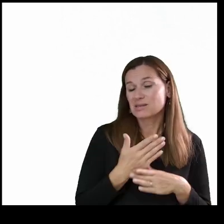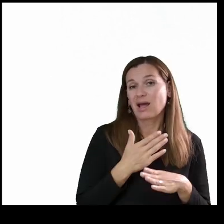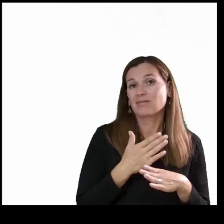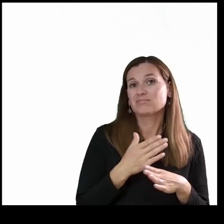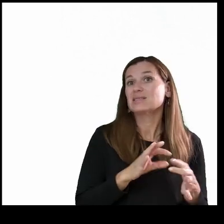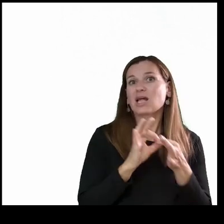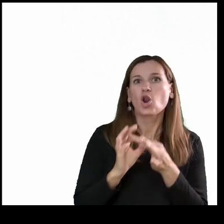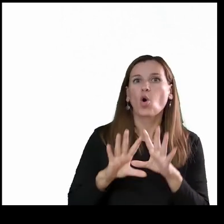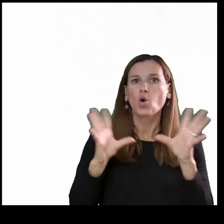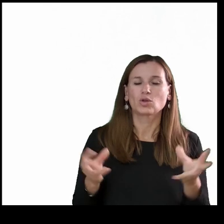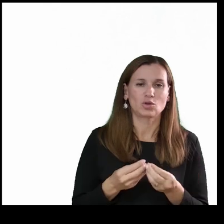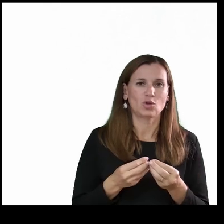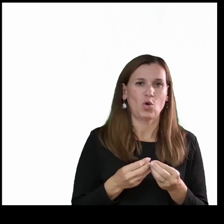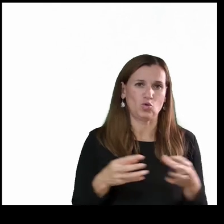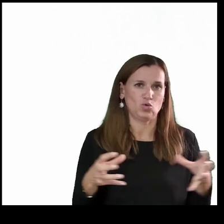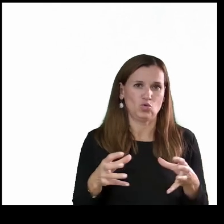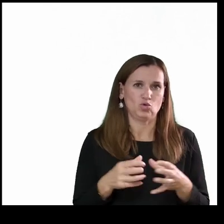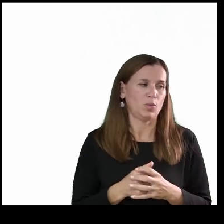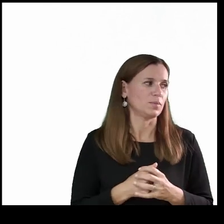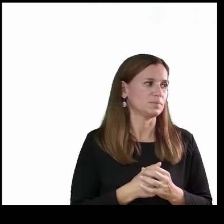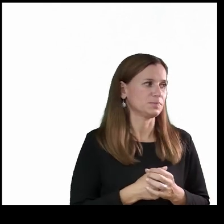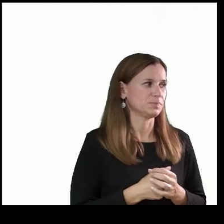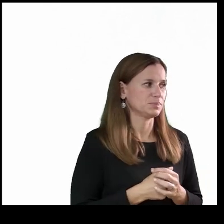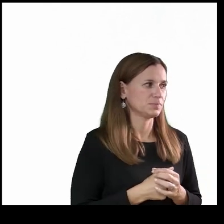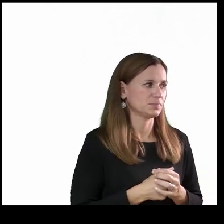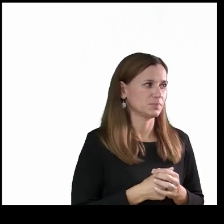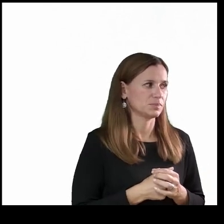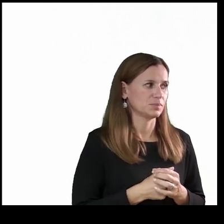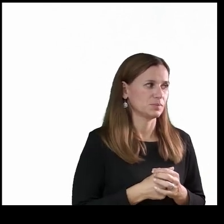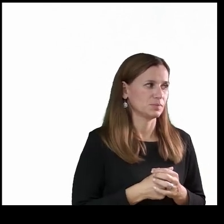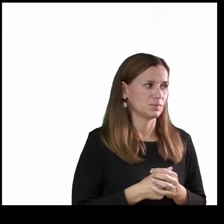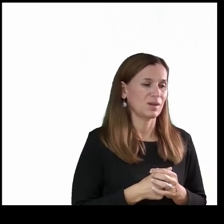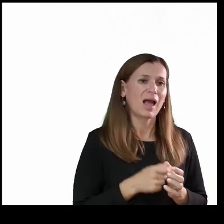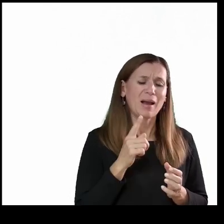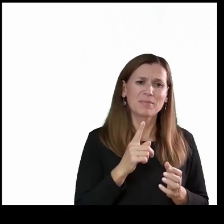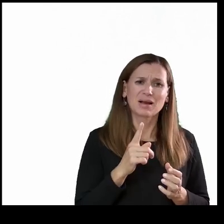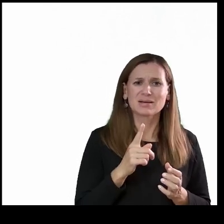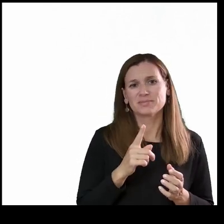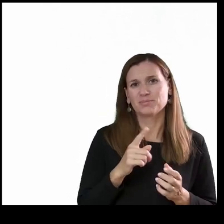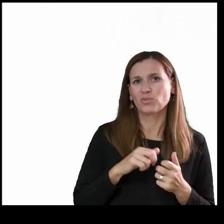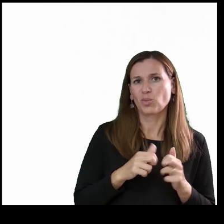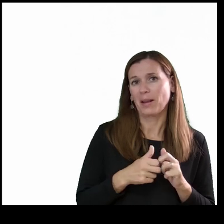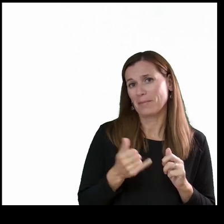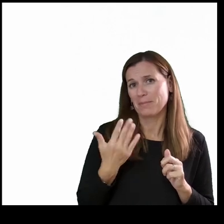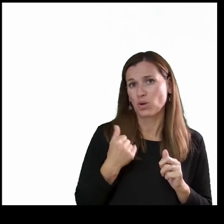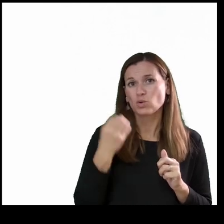Well, problem was that the education was not so suited to follow this rhythm,